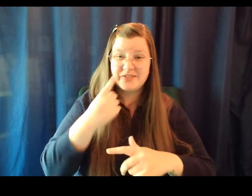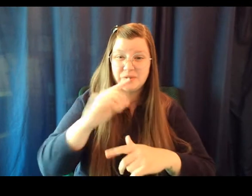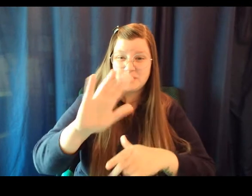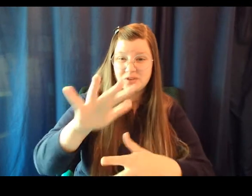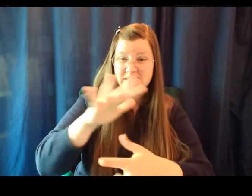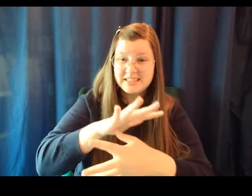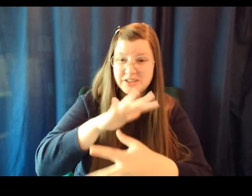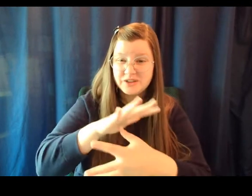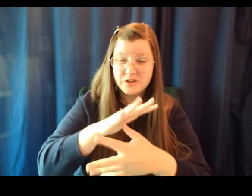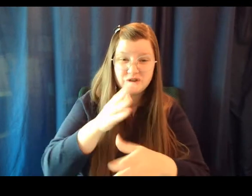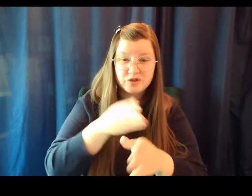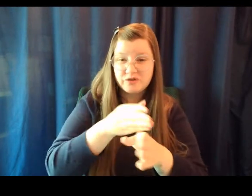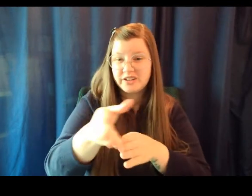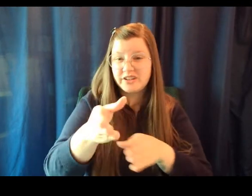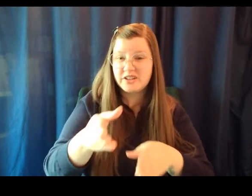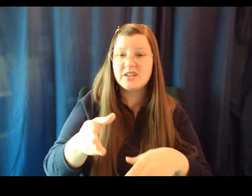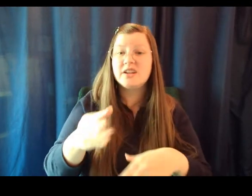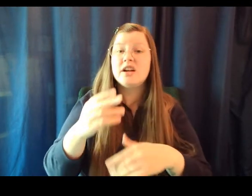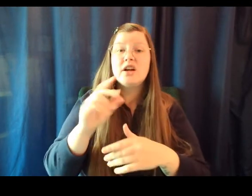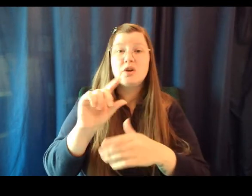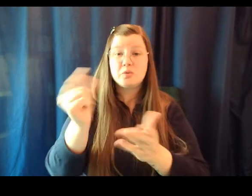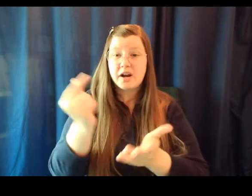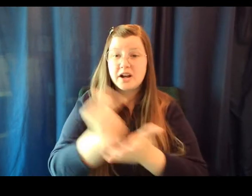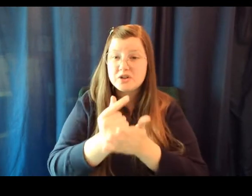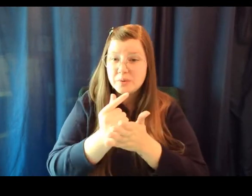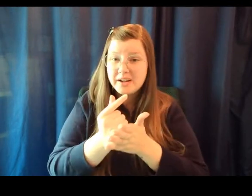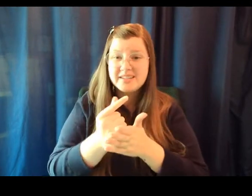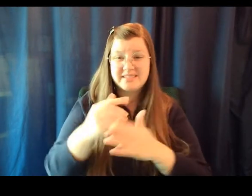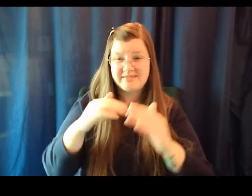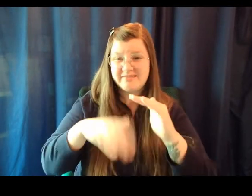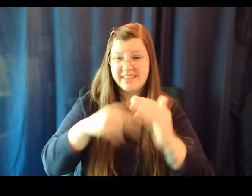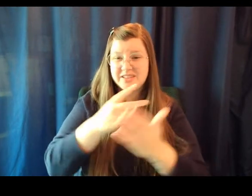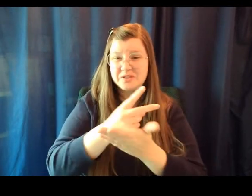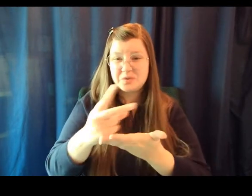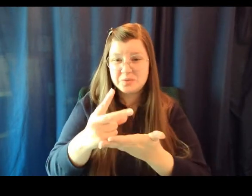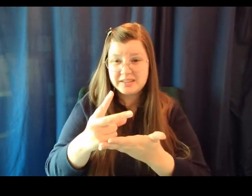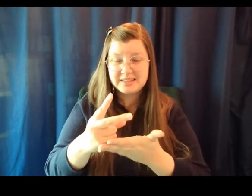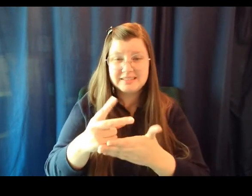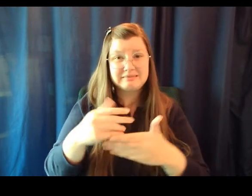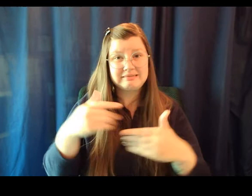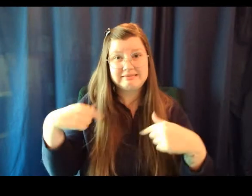Great job hanging on during this roller-coaster ride over the last year and half!!